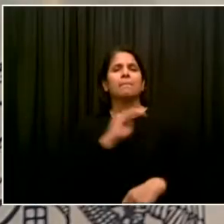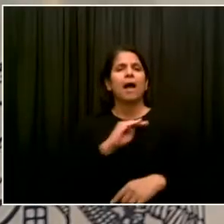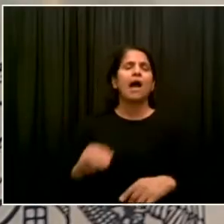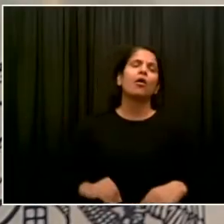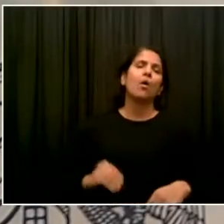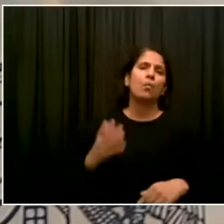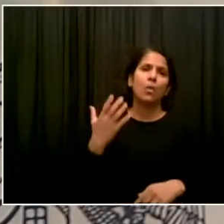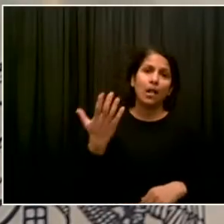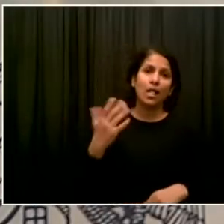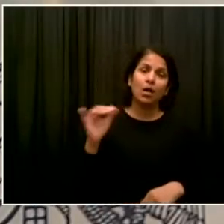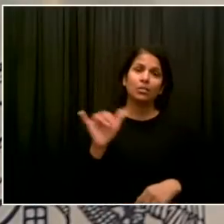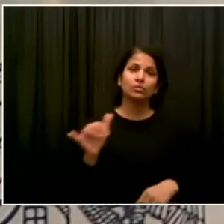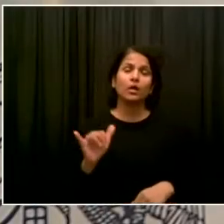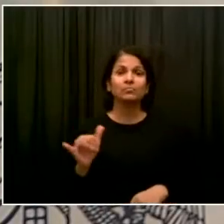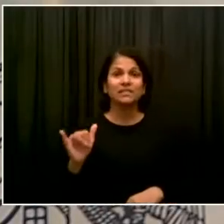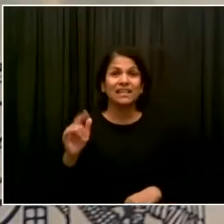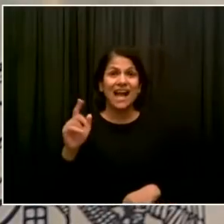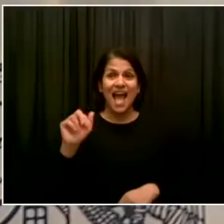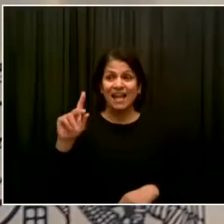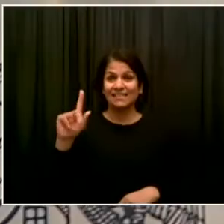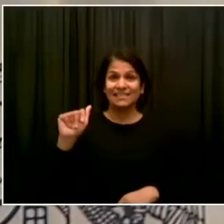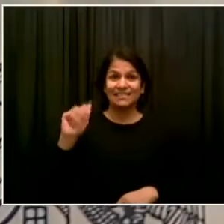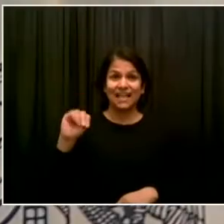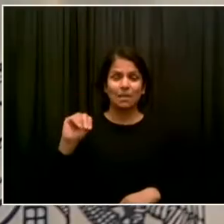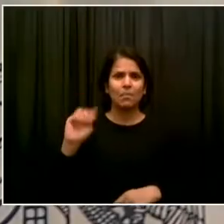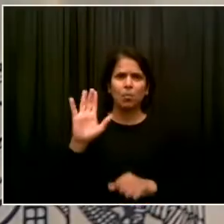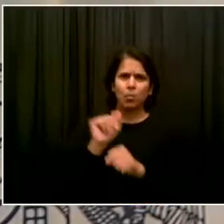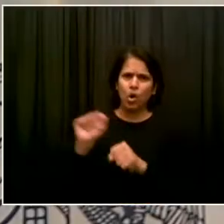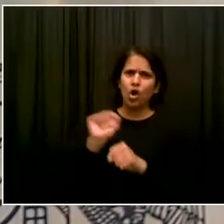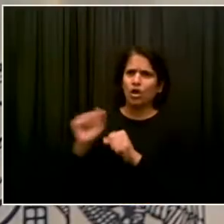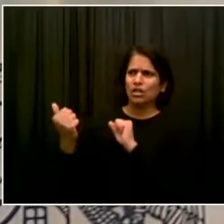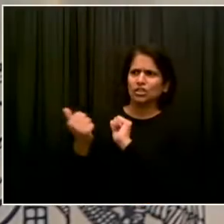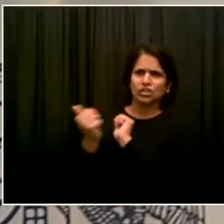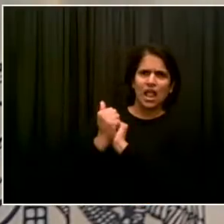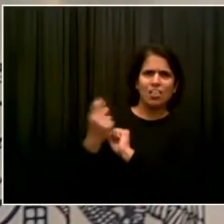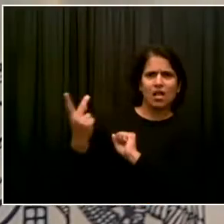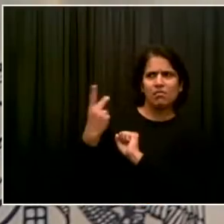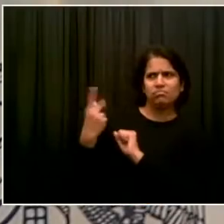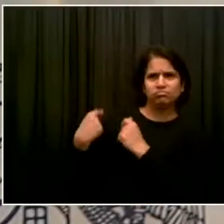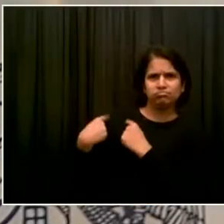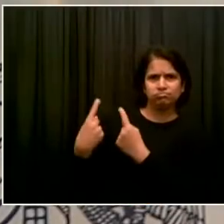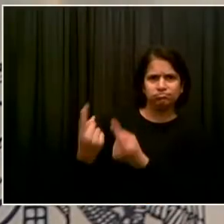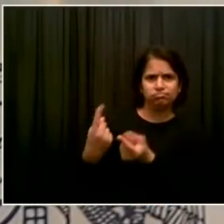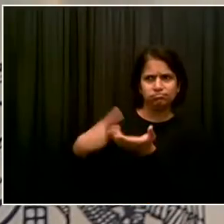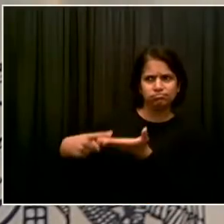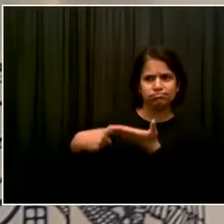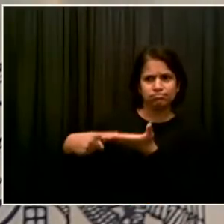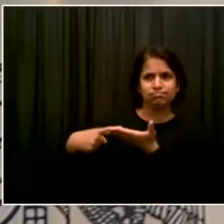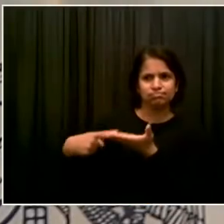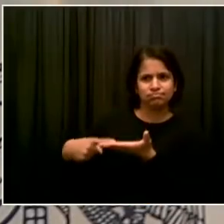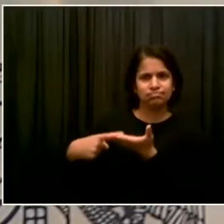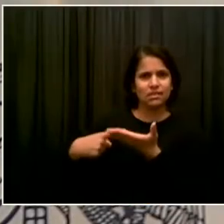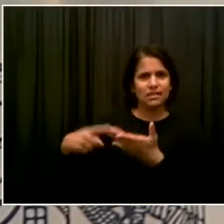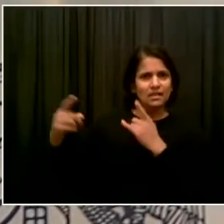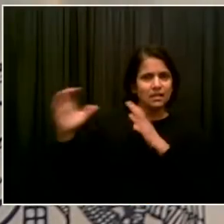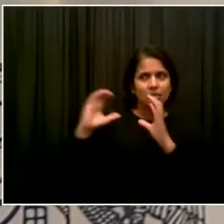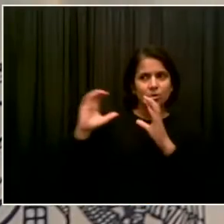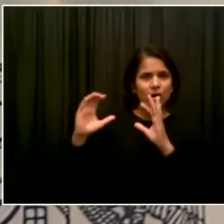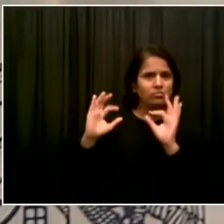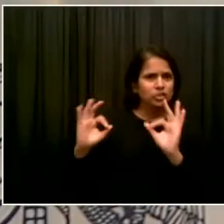FIRST OF ALL, I WILL SAY, MAYORAL-ELECT